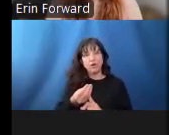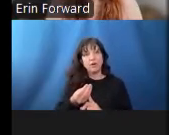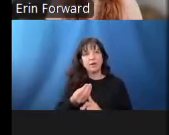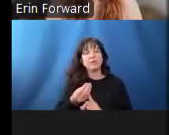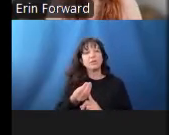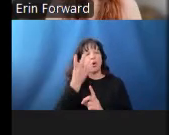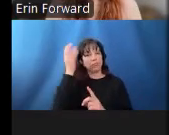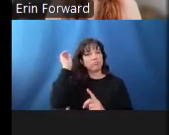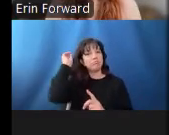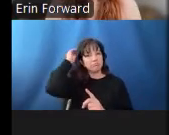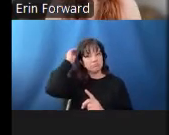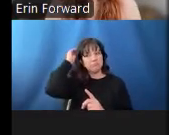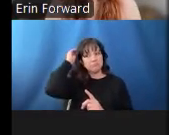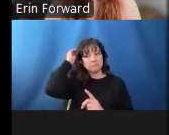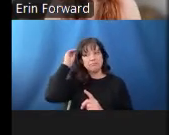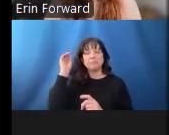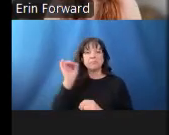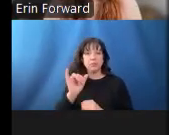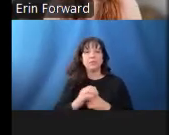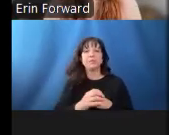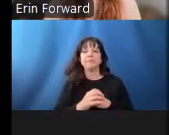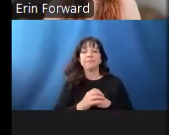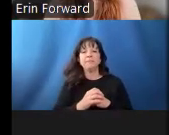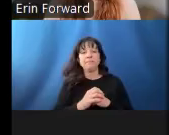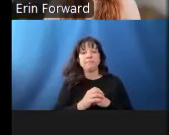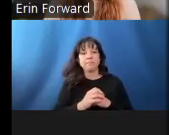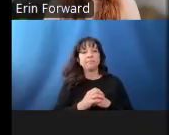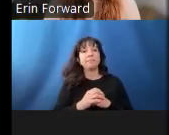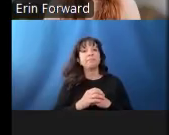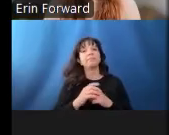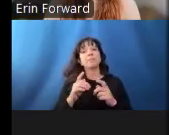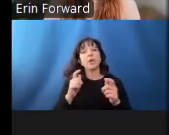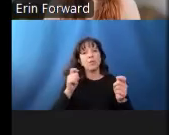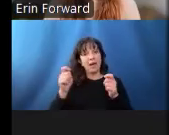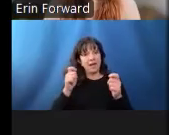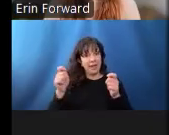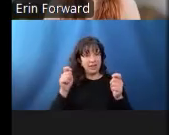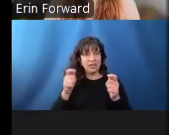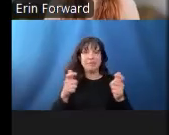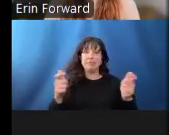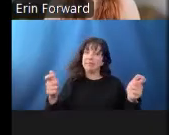in mind as well. Regulation is huge for feeding. If a child is